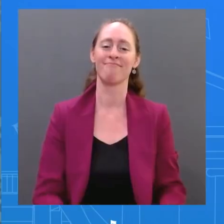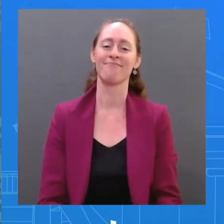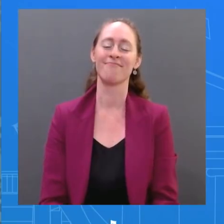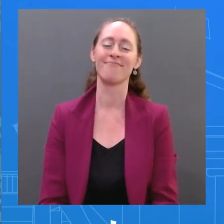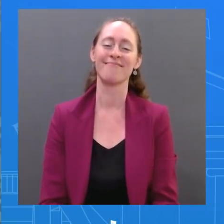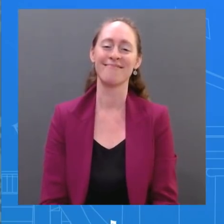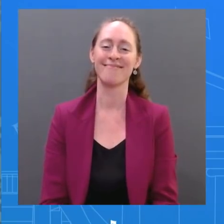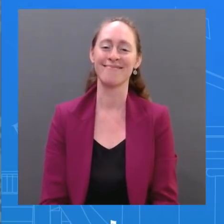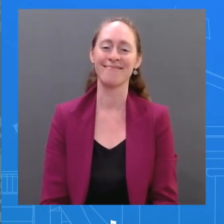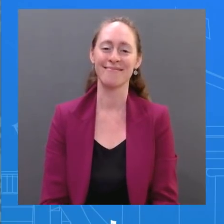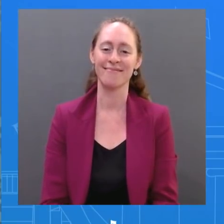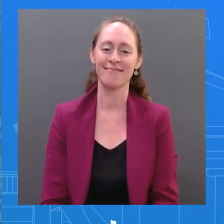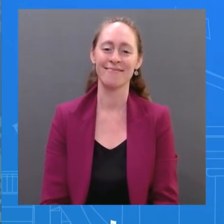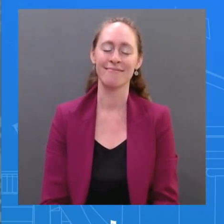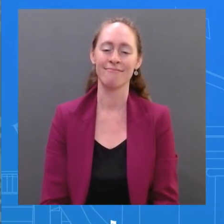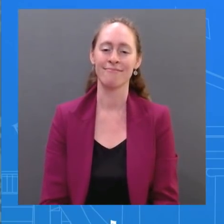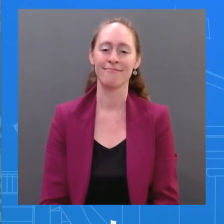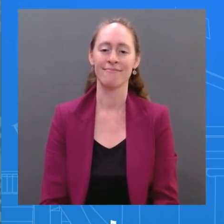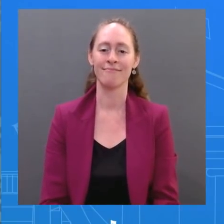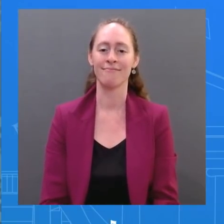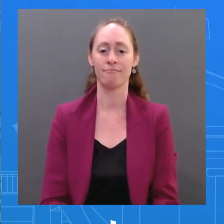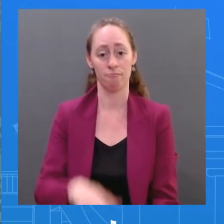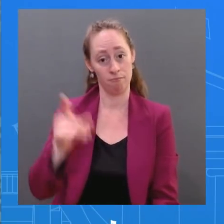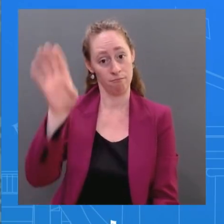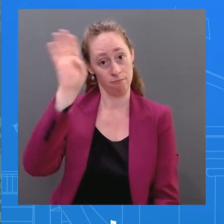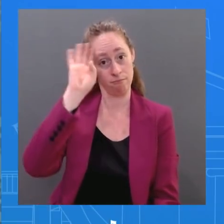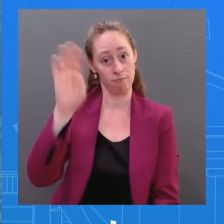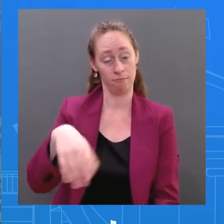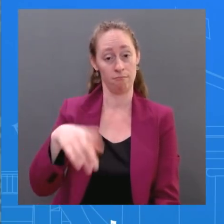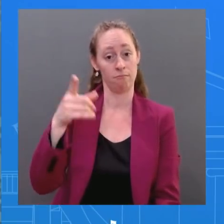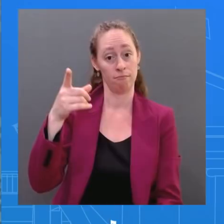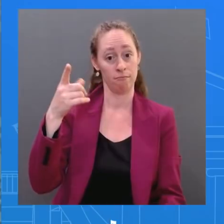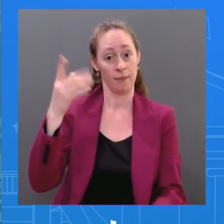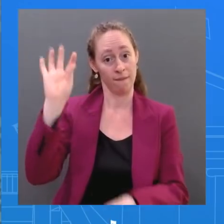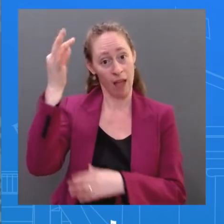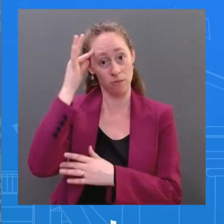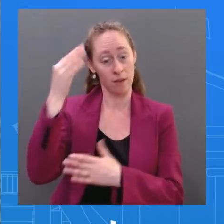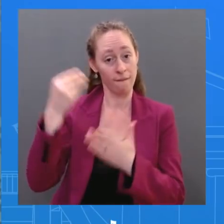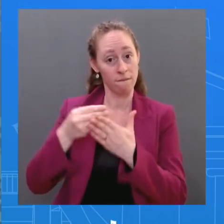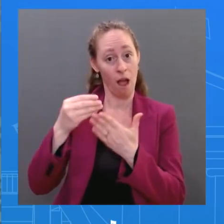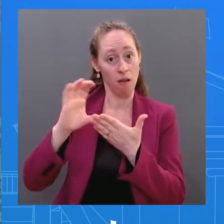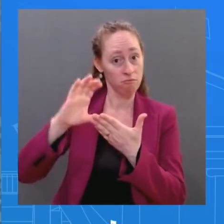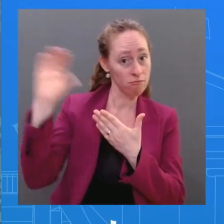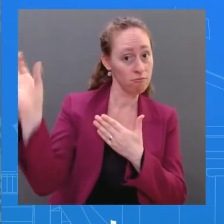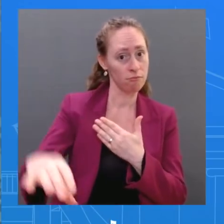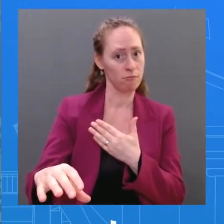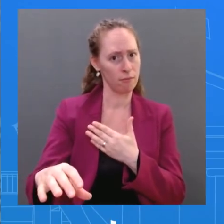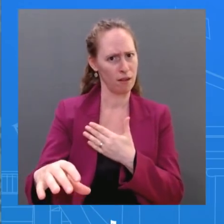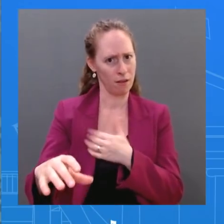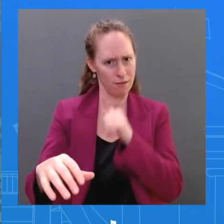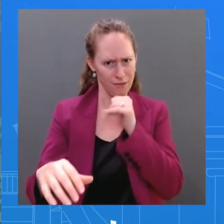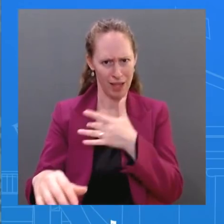usually it's local airports and owners and airlines who tend to do that. But thanks to the President's Infrastructure Law,